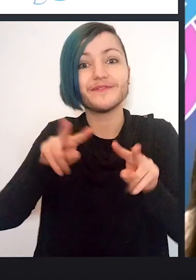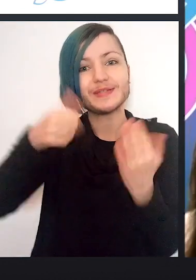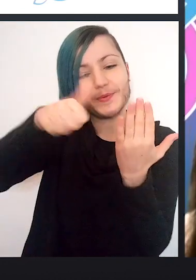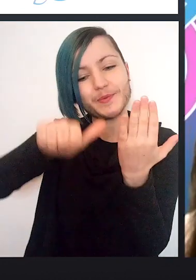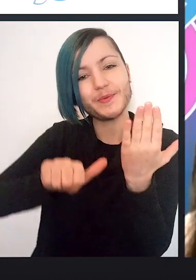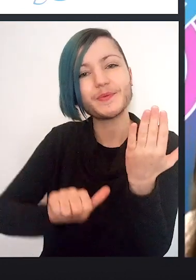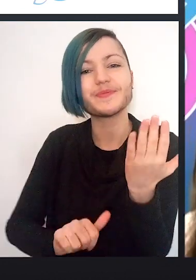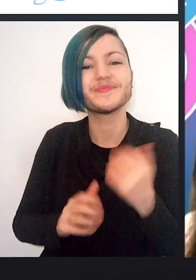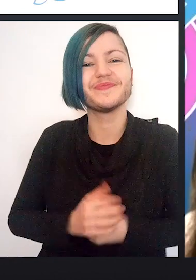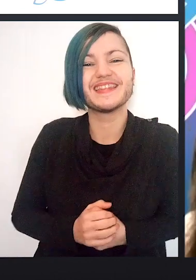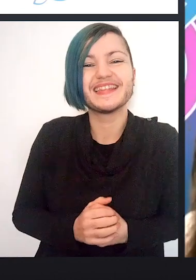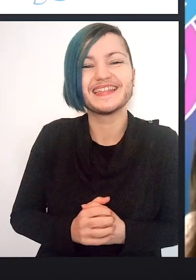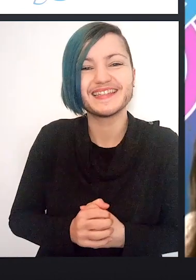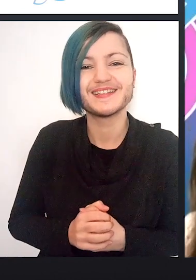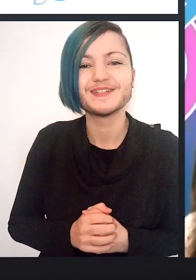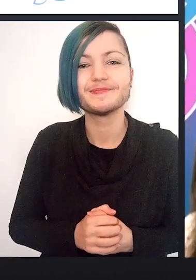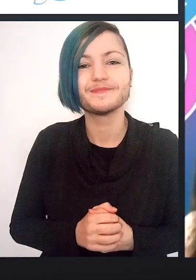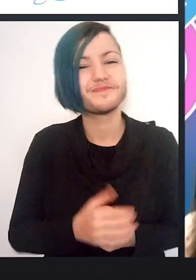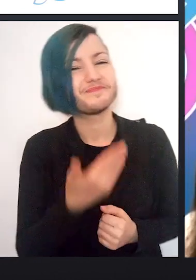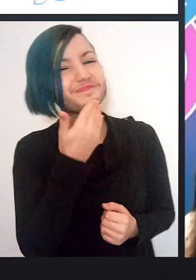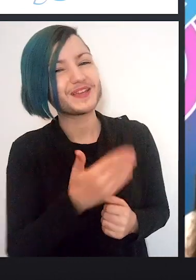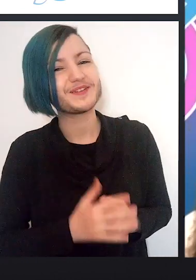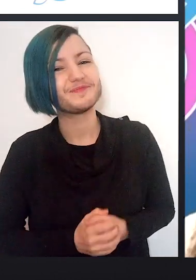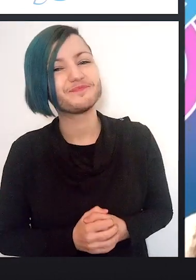list of little films you're making around this. Thank you.